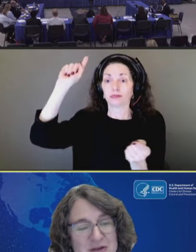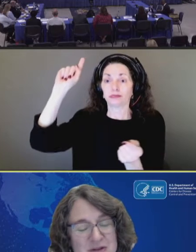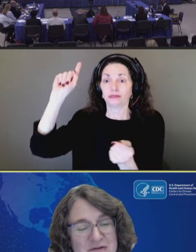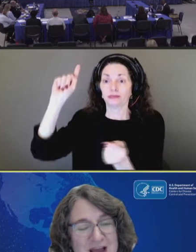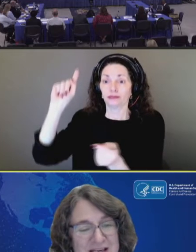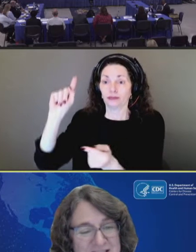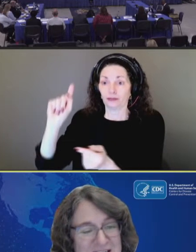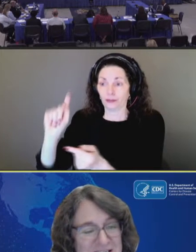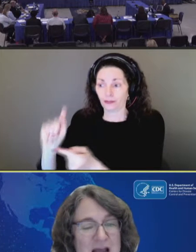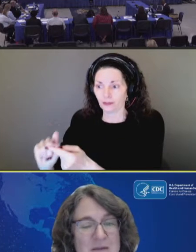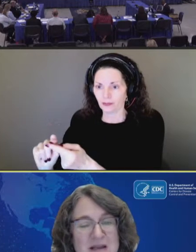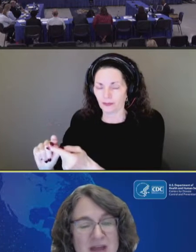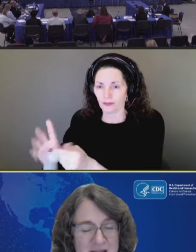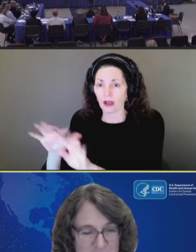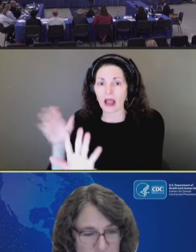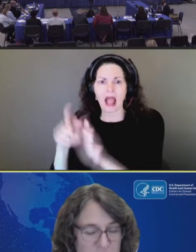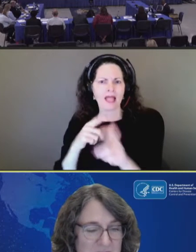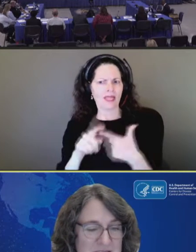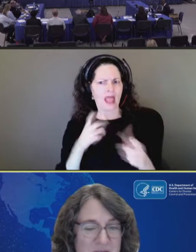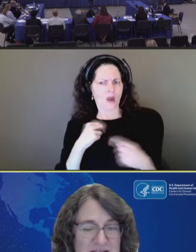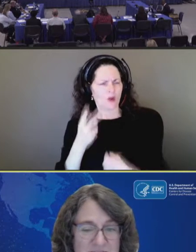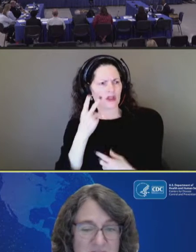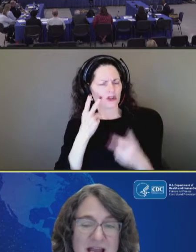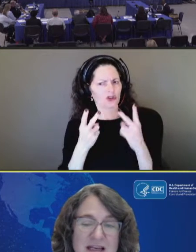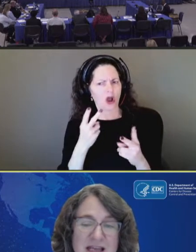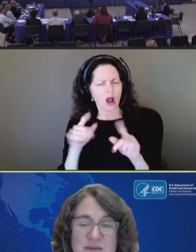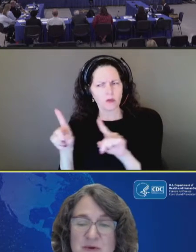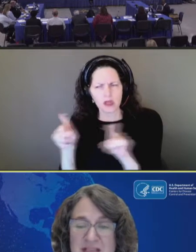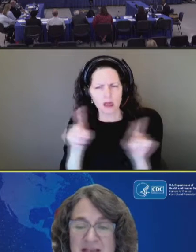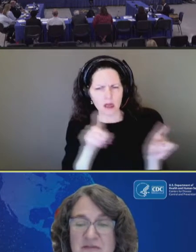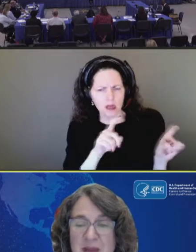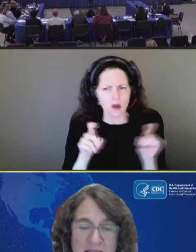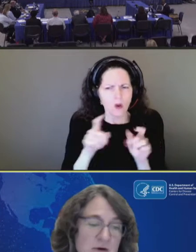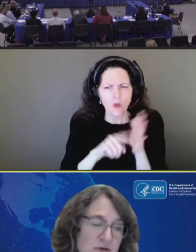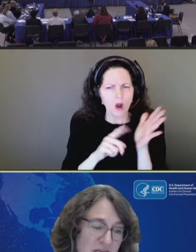much the vaccine timing that contributed to that decline as protective behavioral